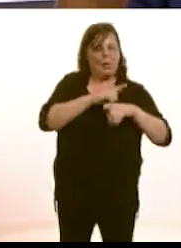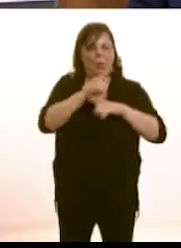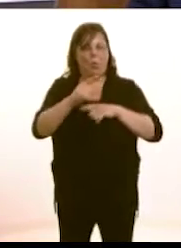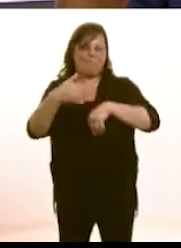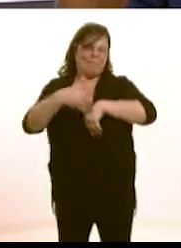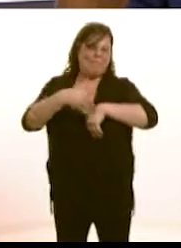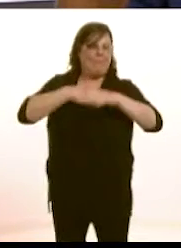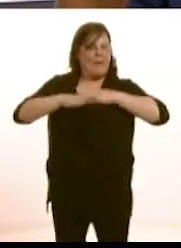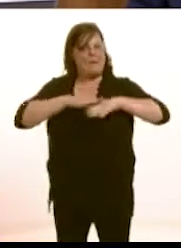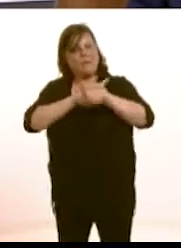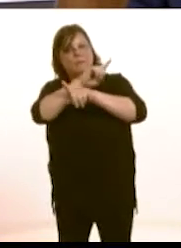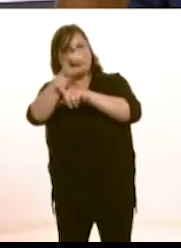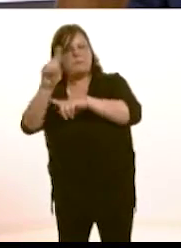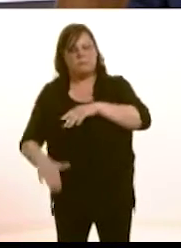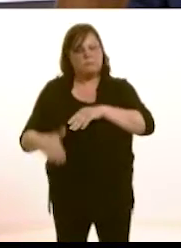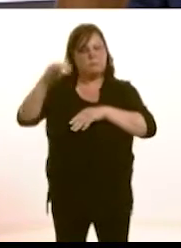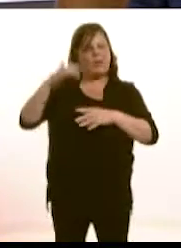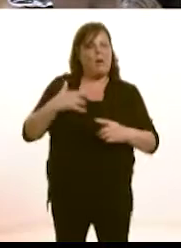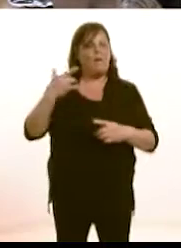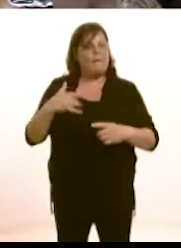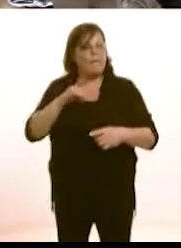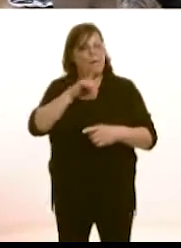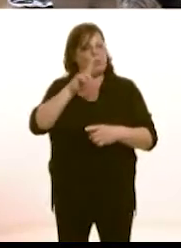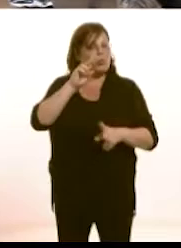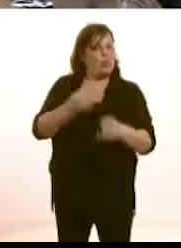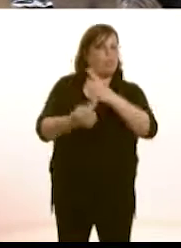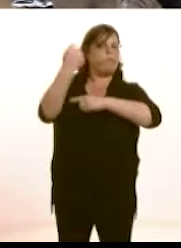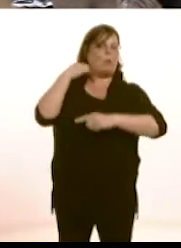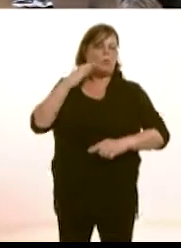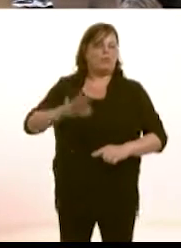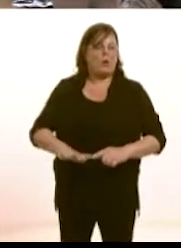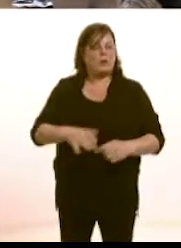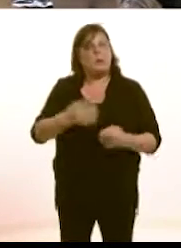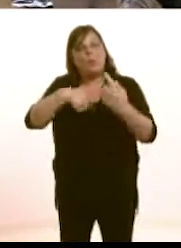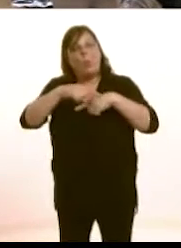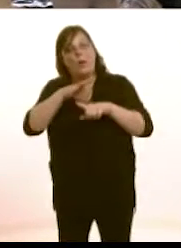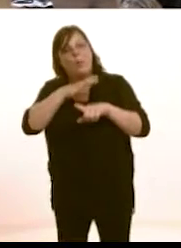We need to look at this issue in the most holistic way possible, looking at eliminating